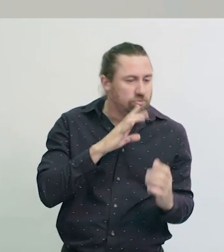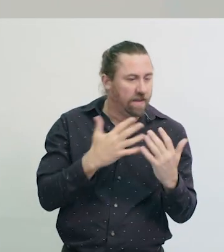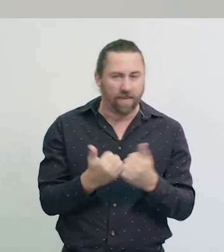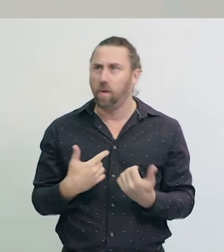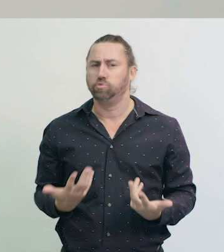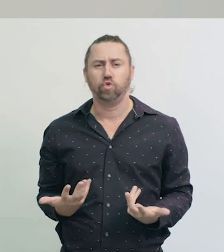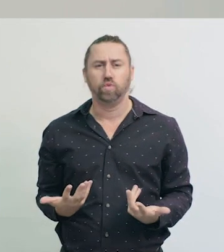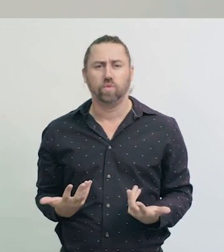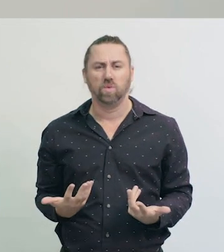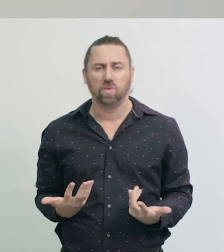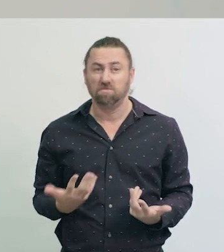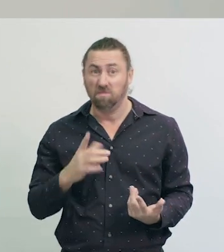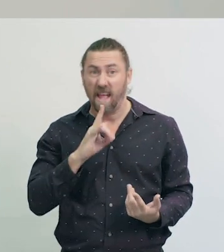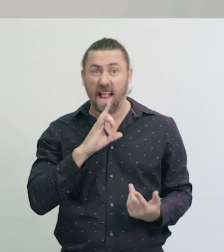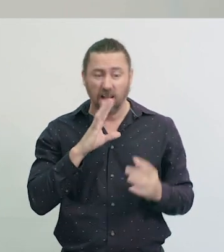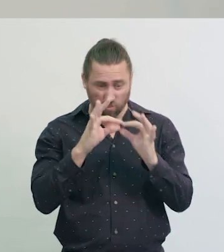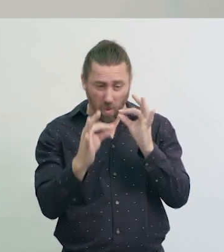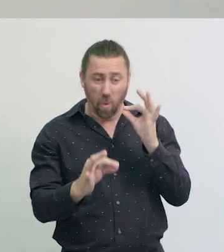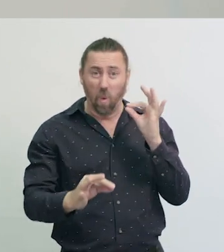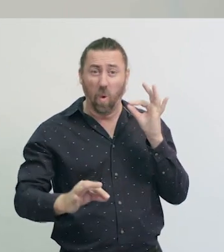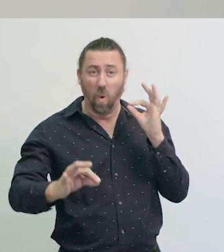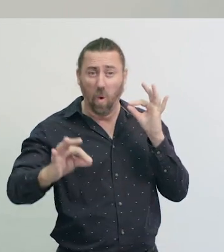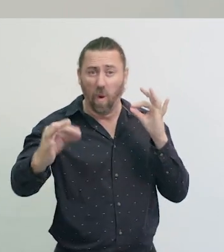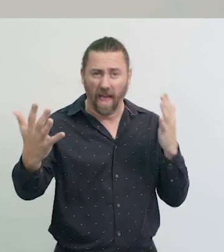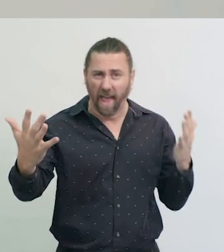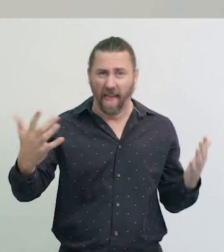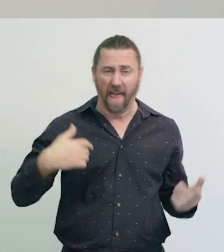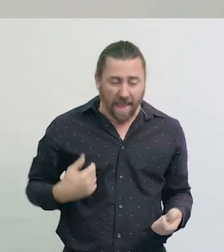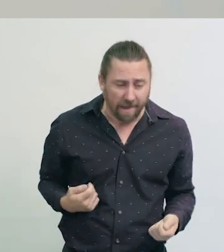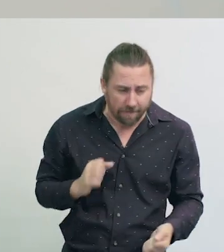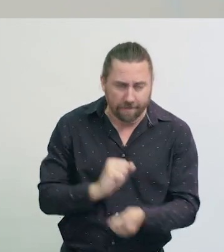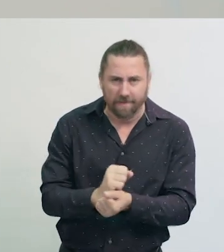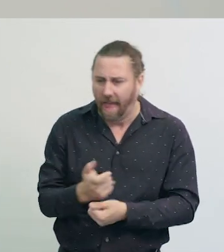Even if we did, the power cords wouldn't be long enough for us to walk any distance.